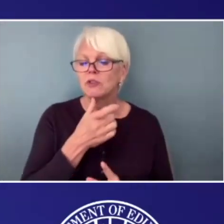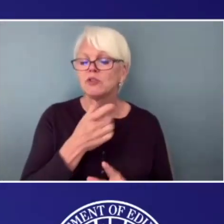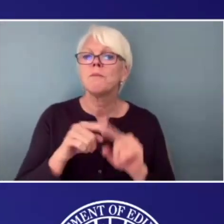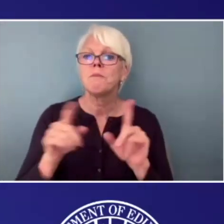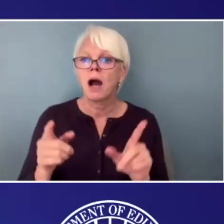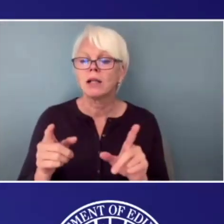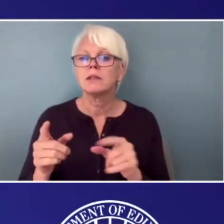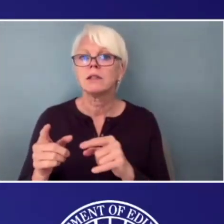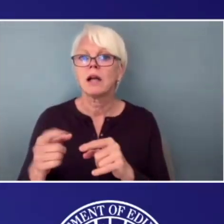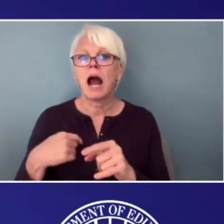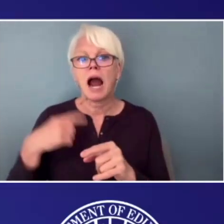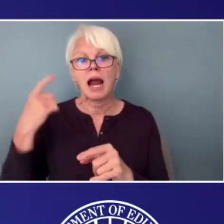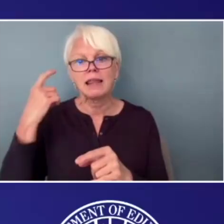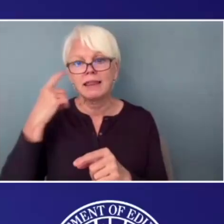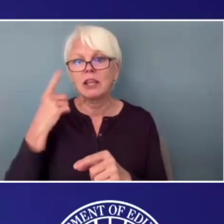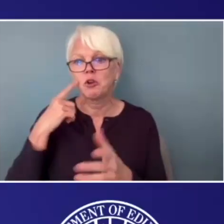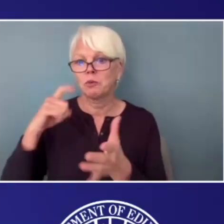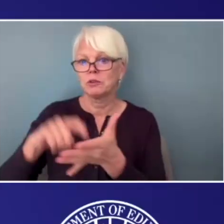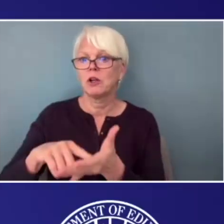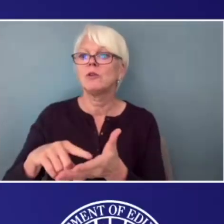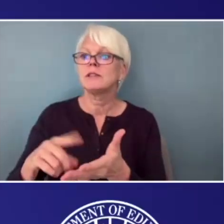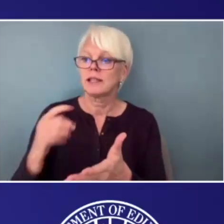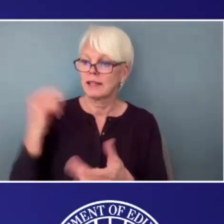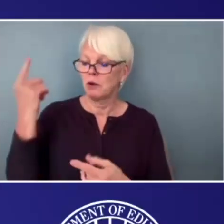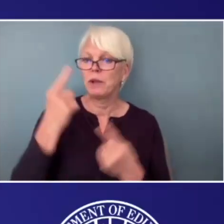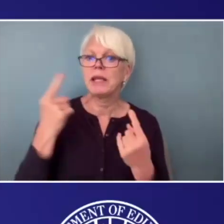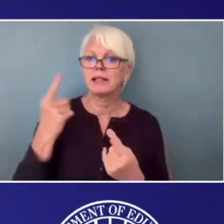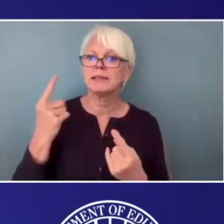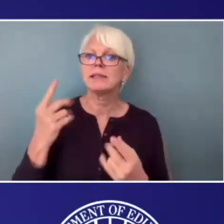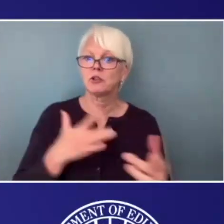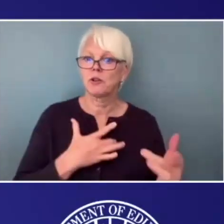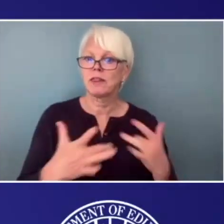accounted for the very concern that you present in this. So if you would be